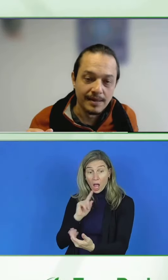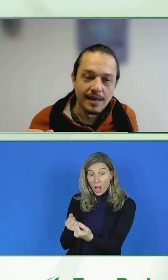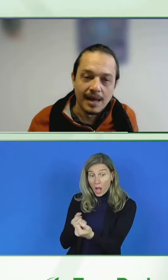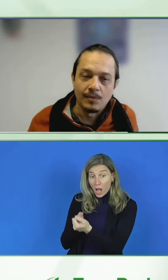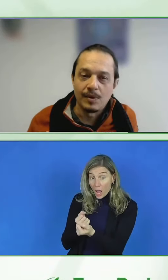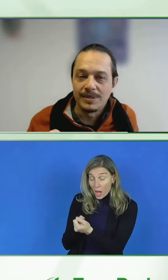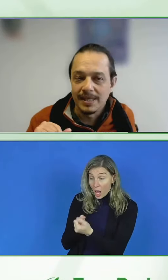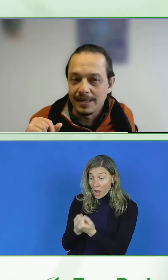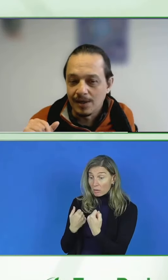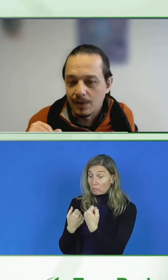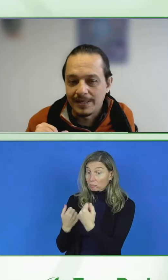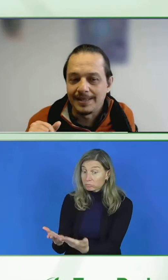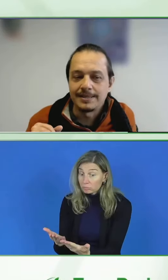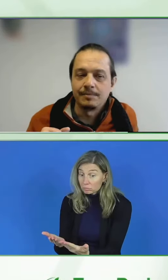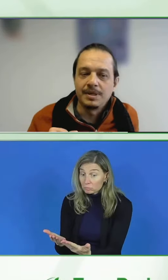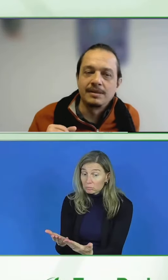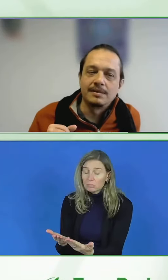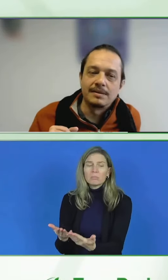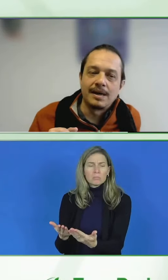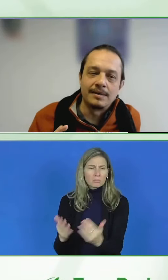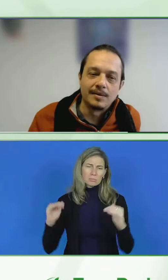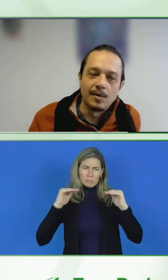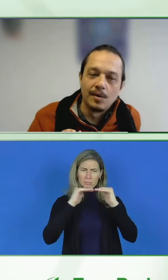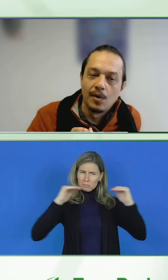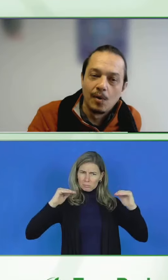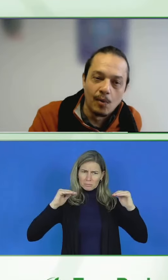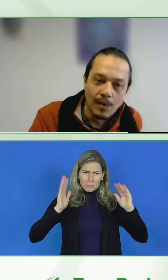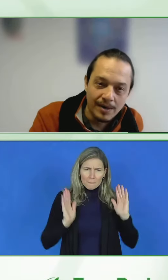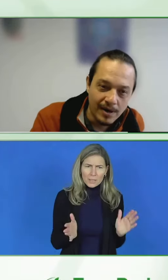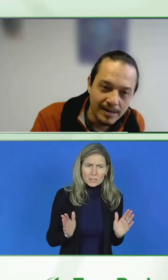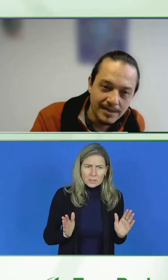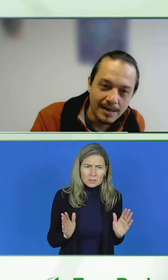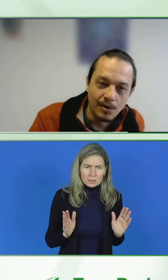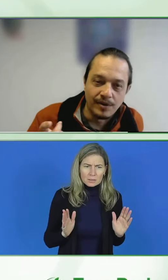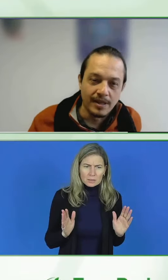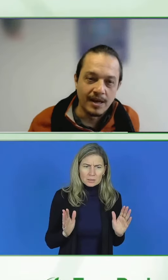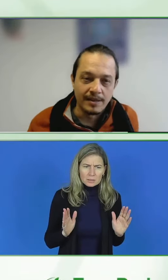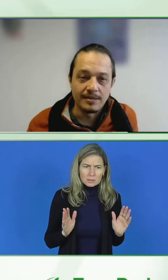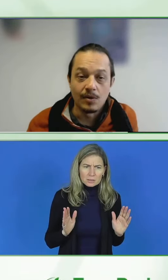And when we say equally, it doesn't mean that one right so for the other.